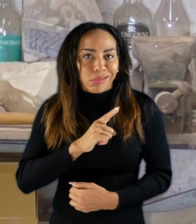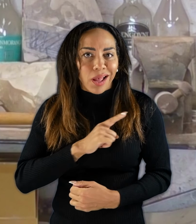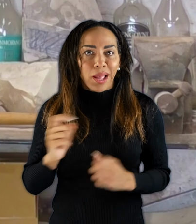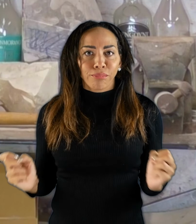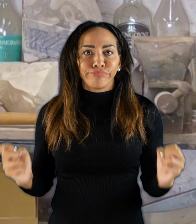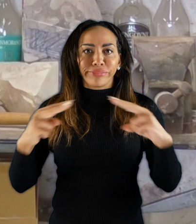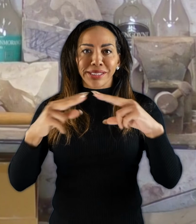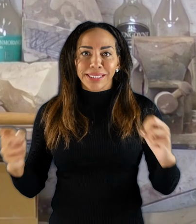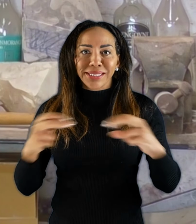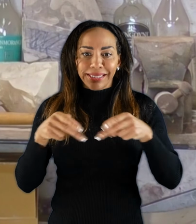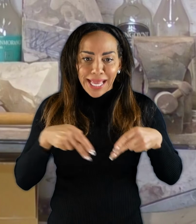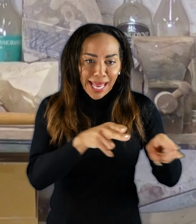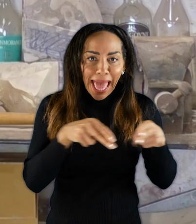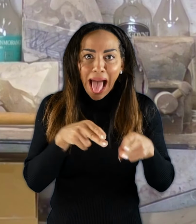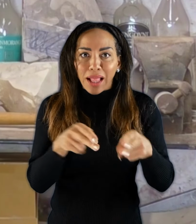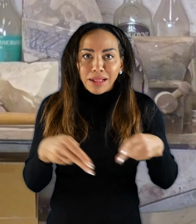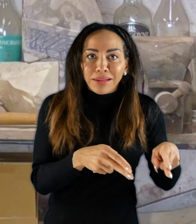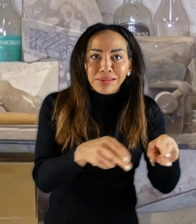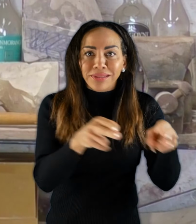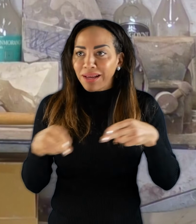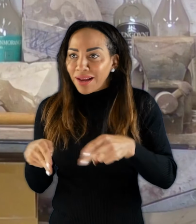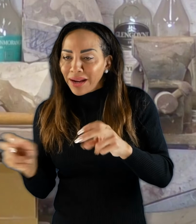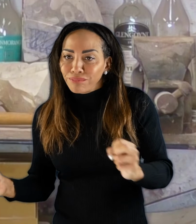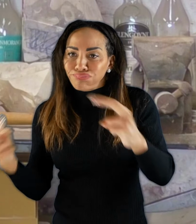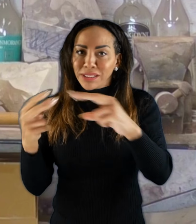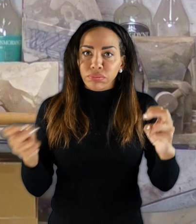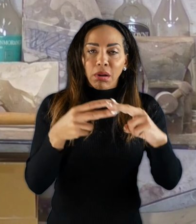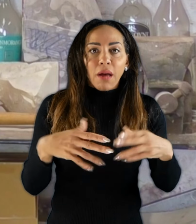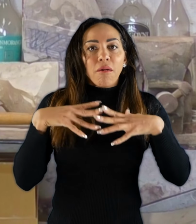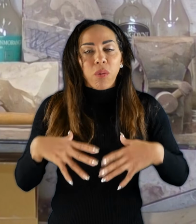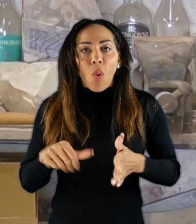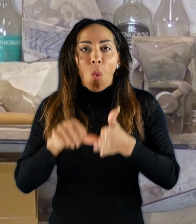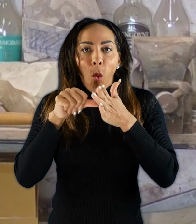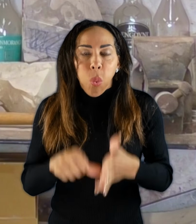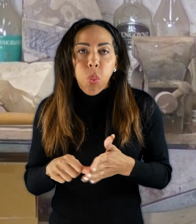bridges over canals everywhere you look, there's bridges. So it's physically difficult getting on